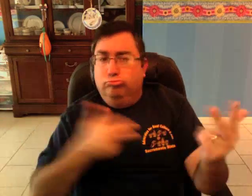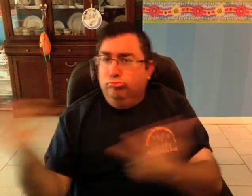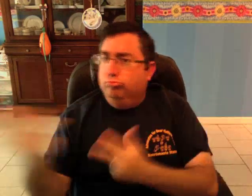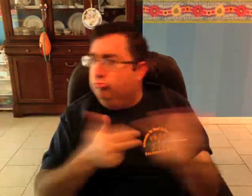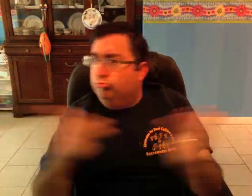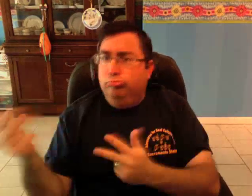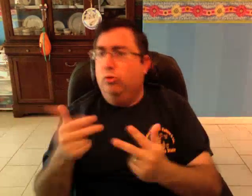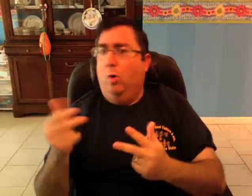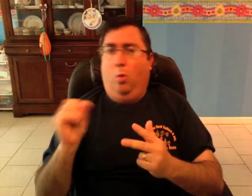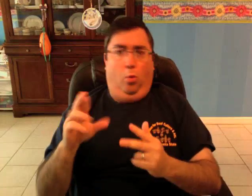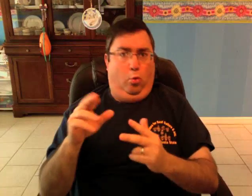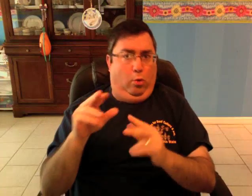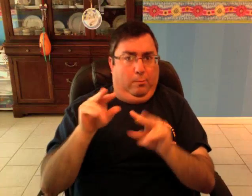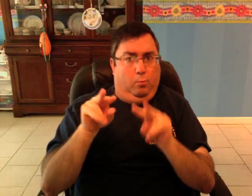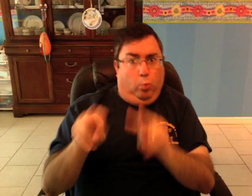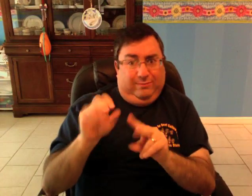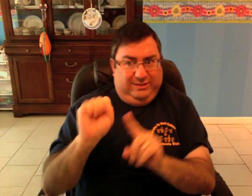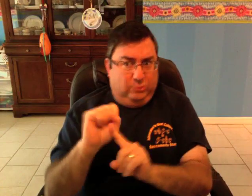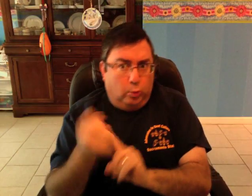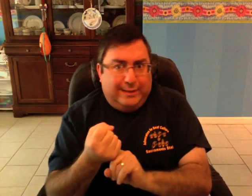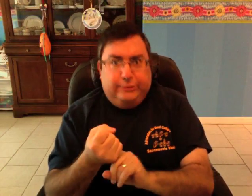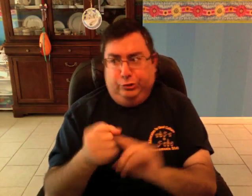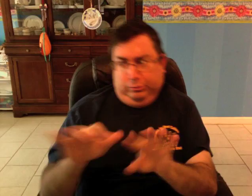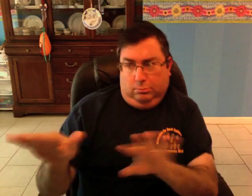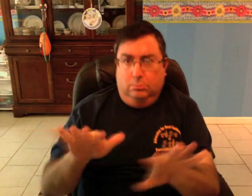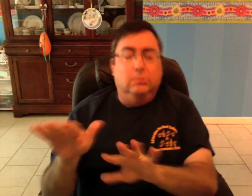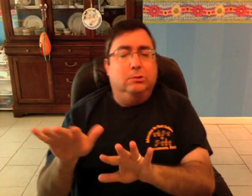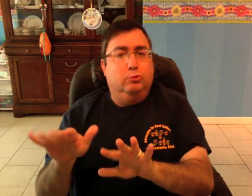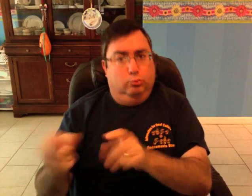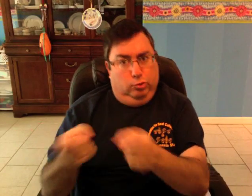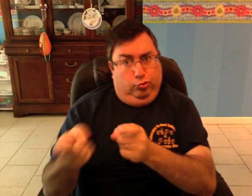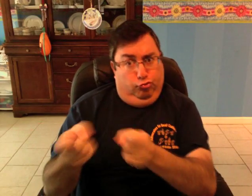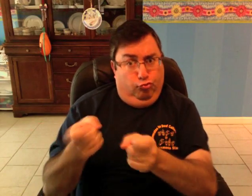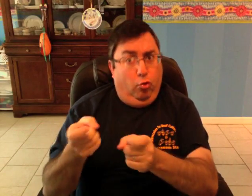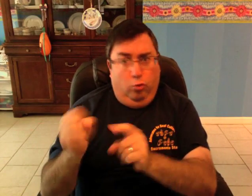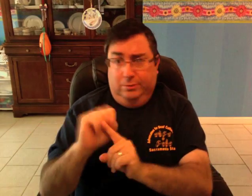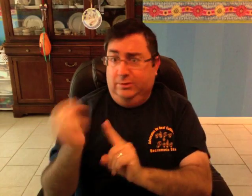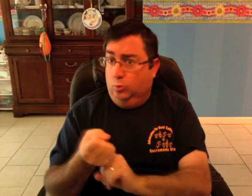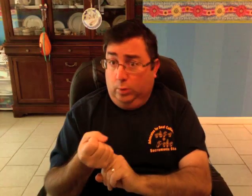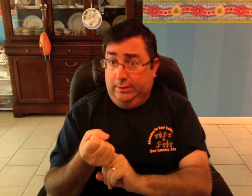or anticipate and control the situation.